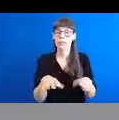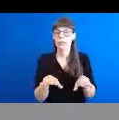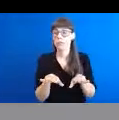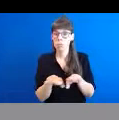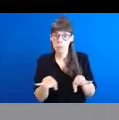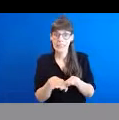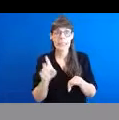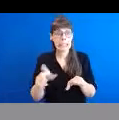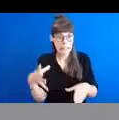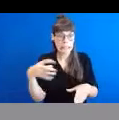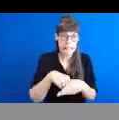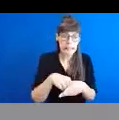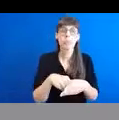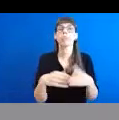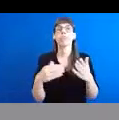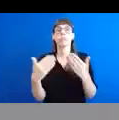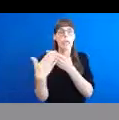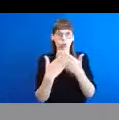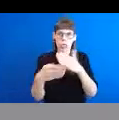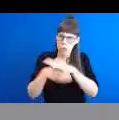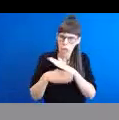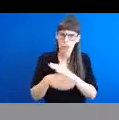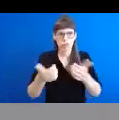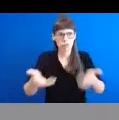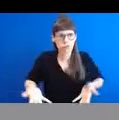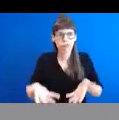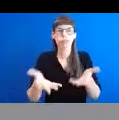them. So engaging with OPDs, meeting